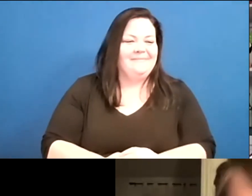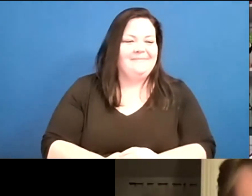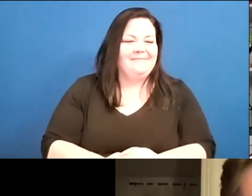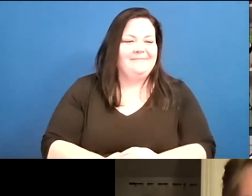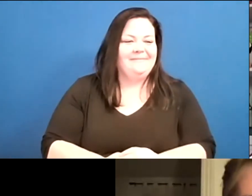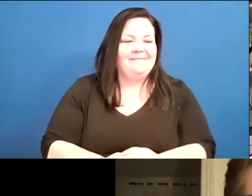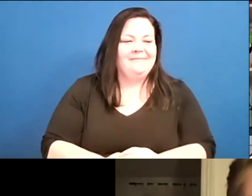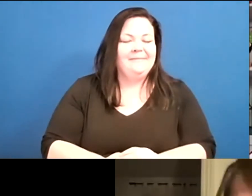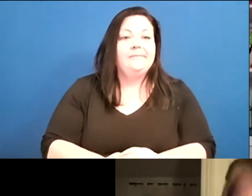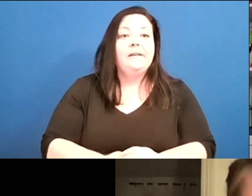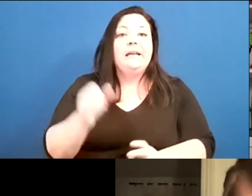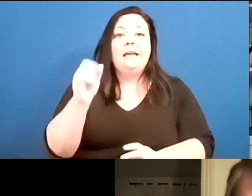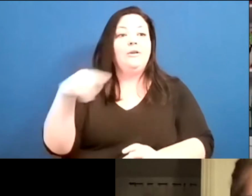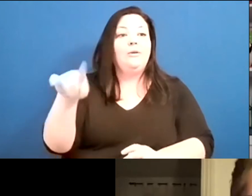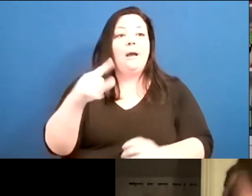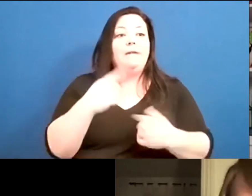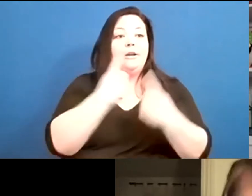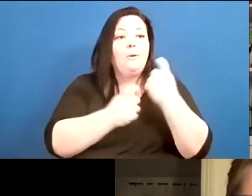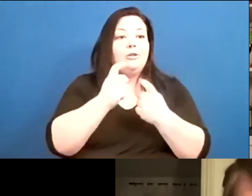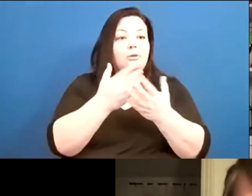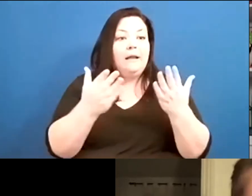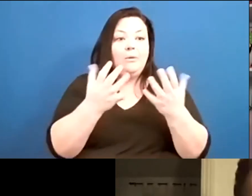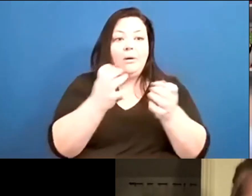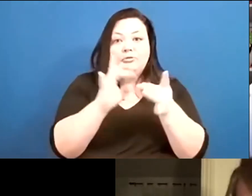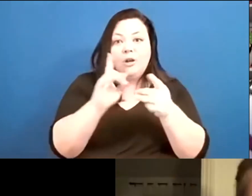If anybody has any like questions or things they want to talk about or whatever just jump in,